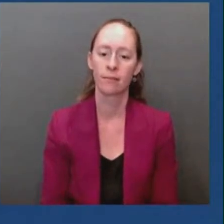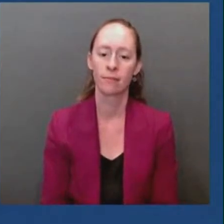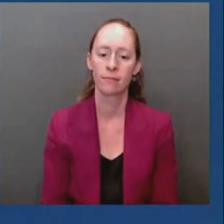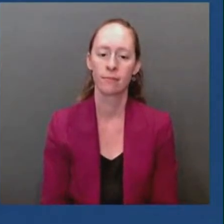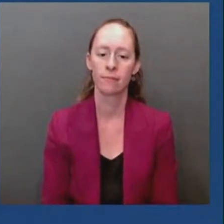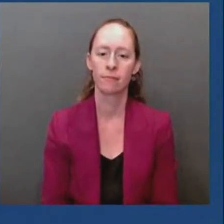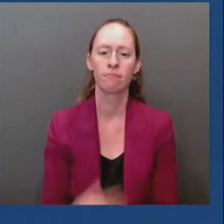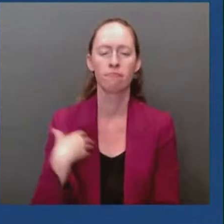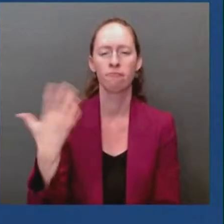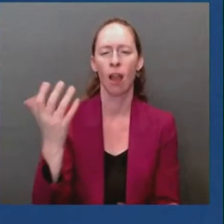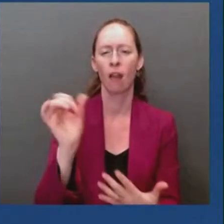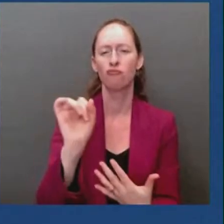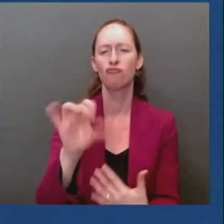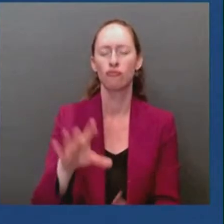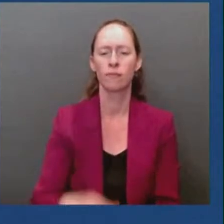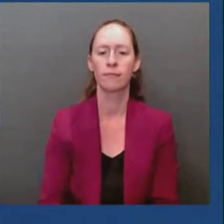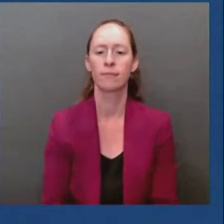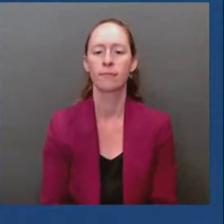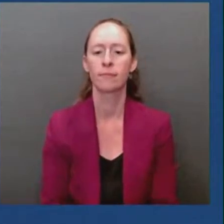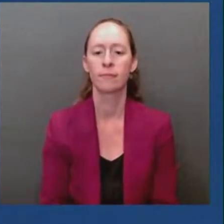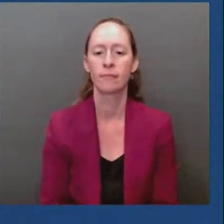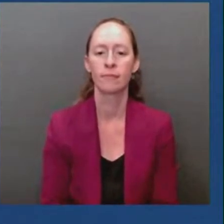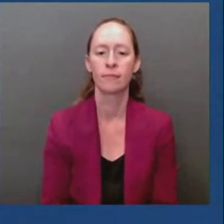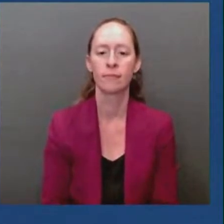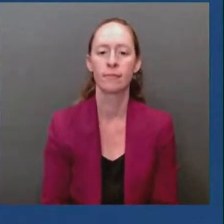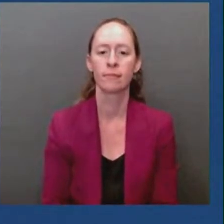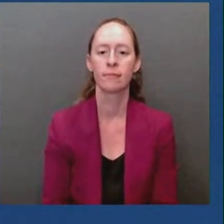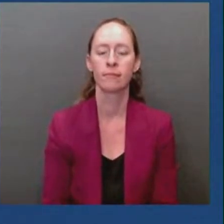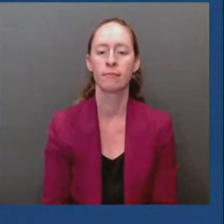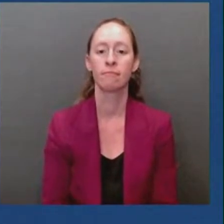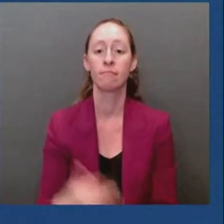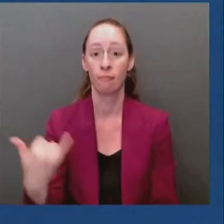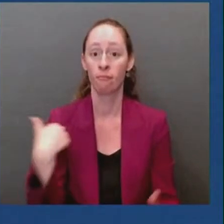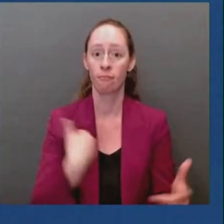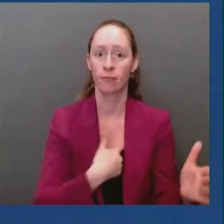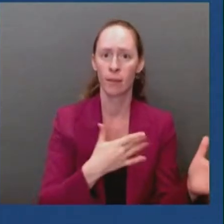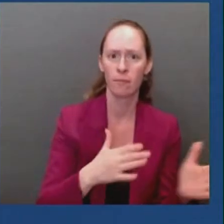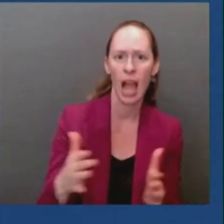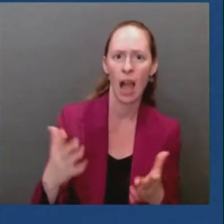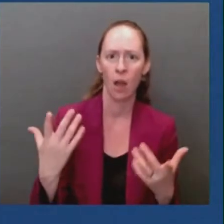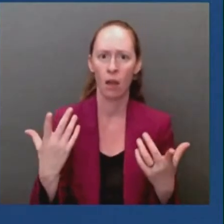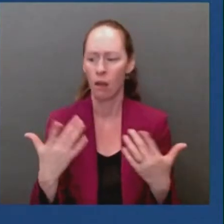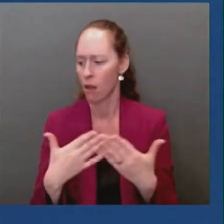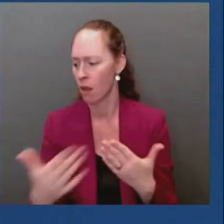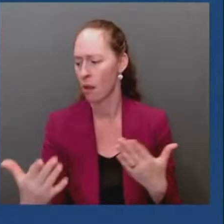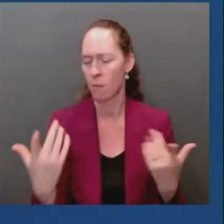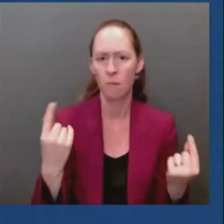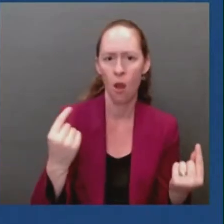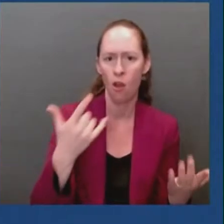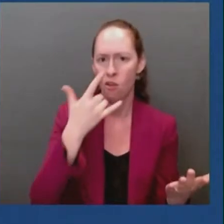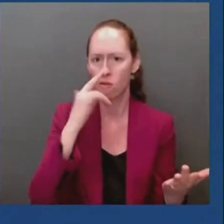I THINK IT IS THE RIGHT SET OF DECISIONS, BUT IT HAS NOT BEEN EASY. THE ACTIONS THAT WE EXECUTE TODAY ARE MEANT FOR TOMORROW.